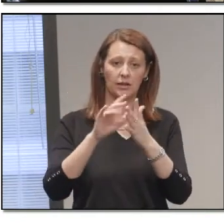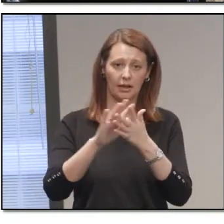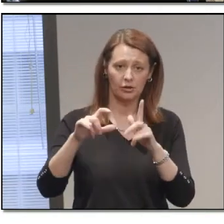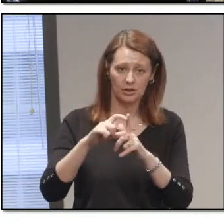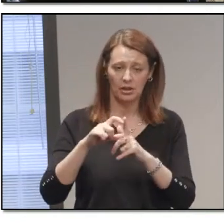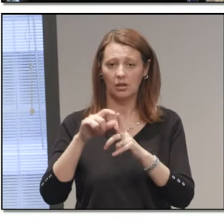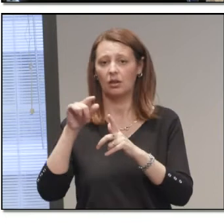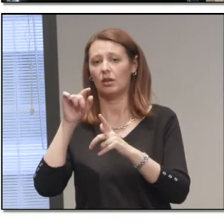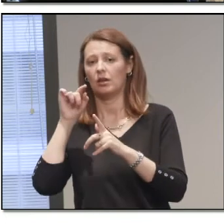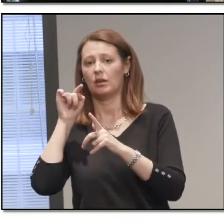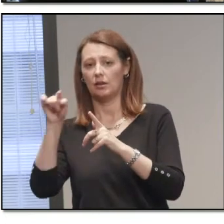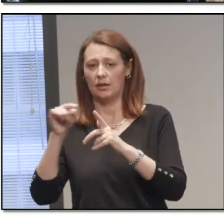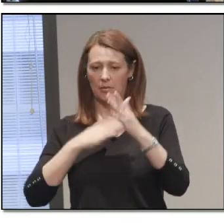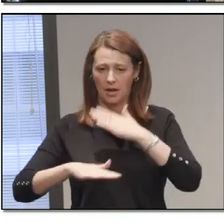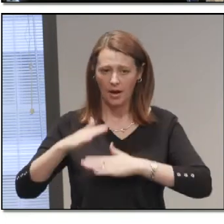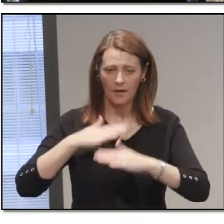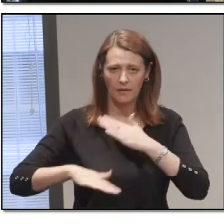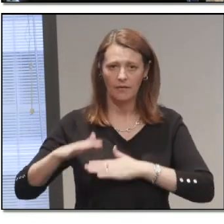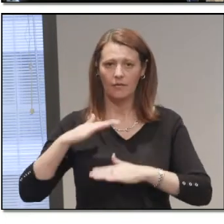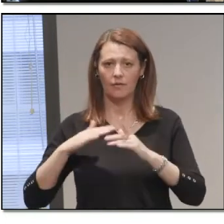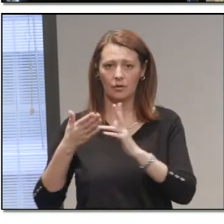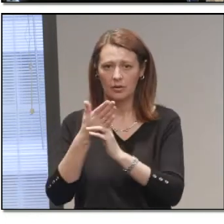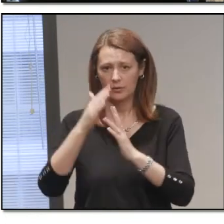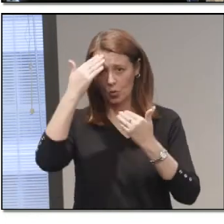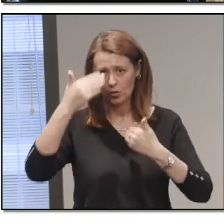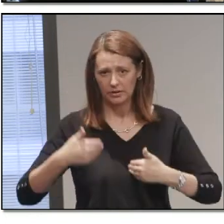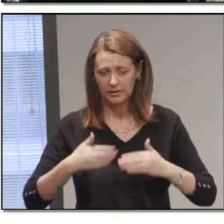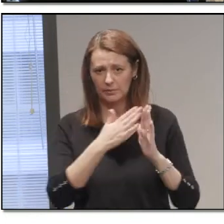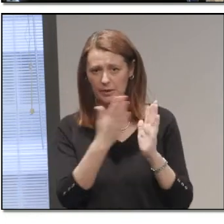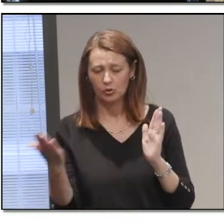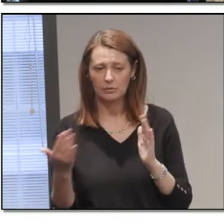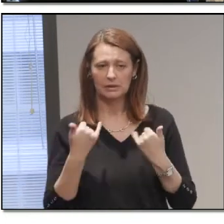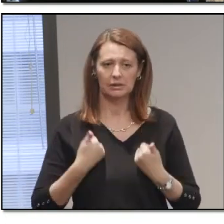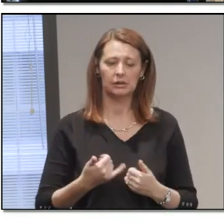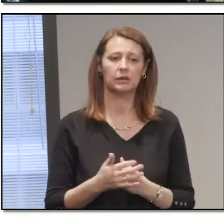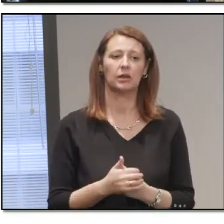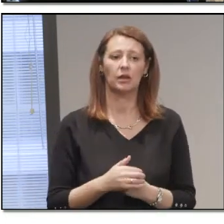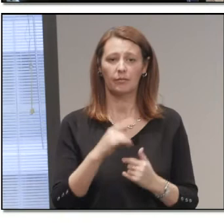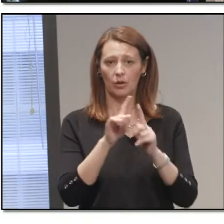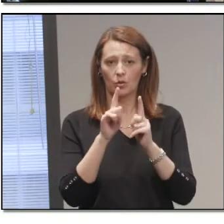behavioural disturbances, autism spectrum disease, but even sort of violent crime and dementia